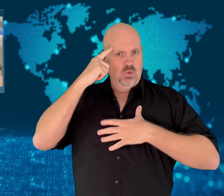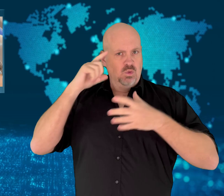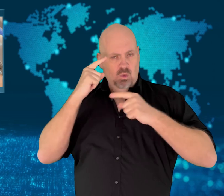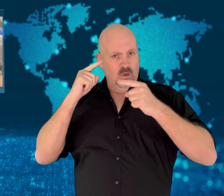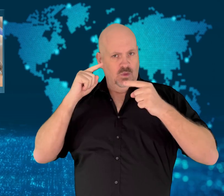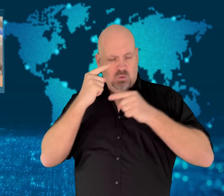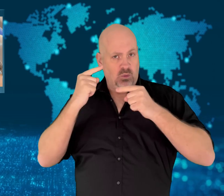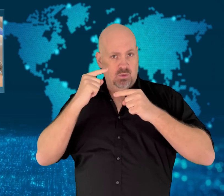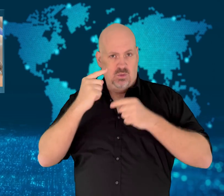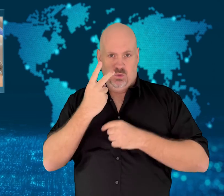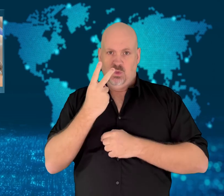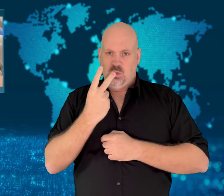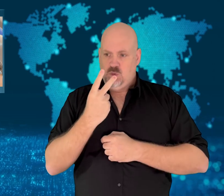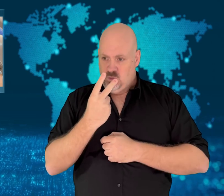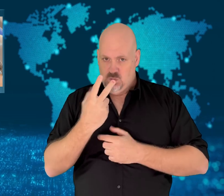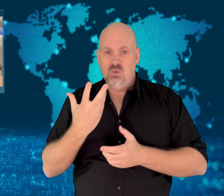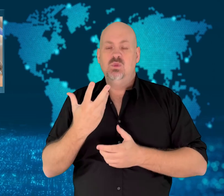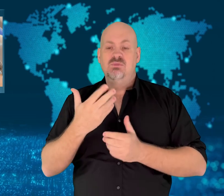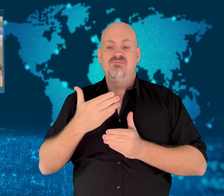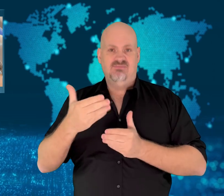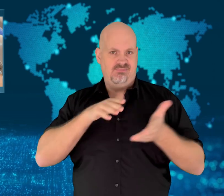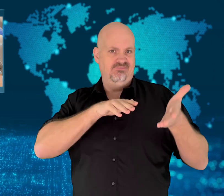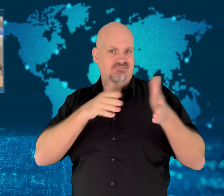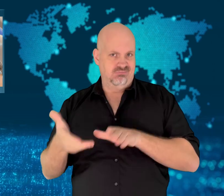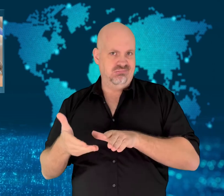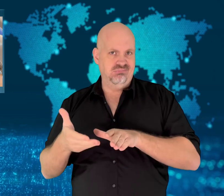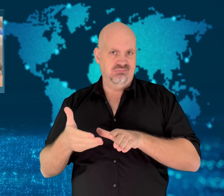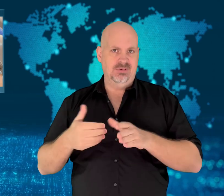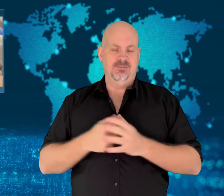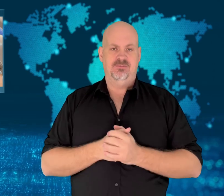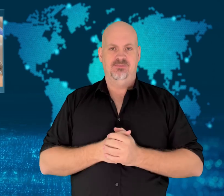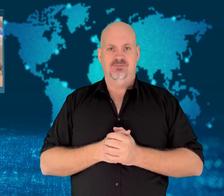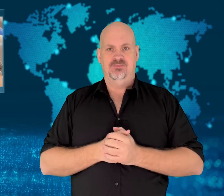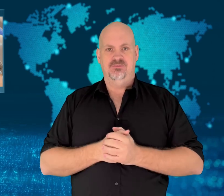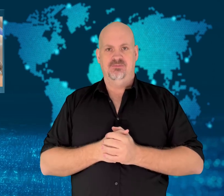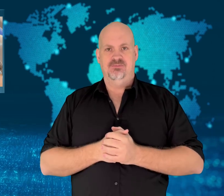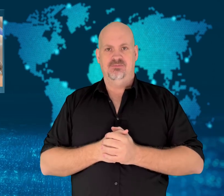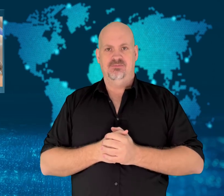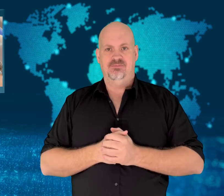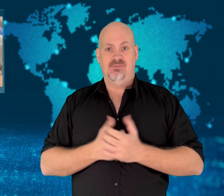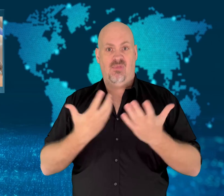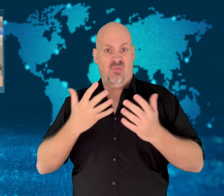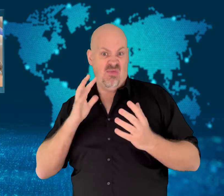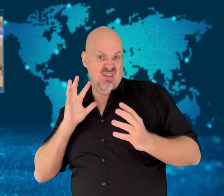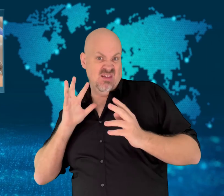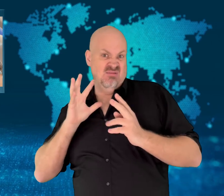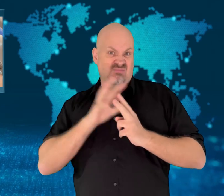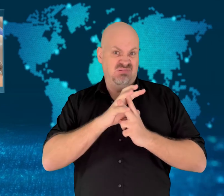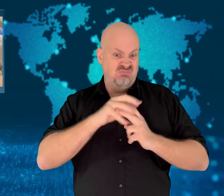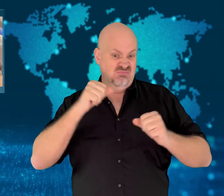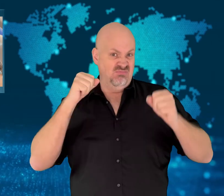He died ten days later following a seizure and two strokes.